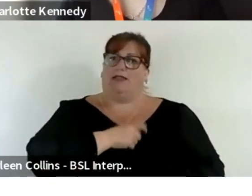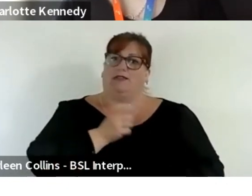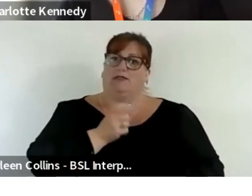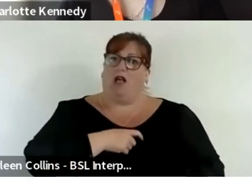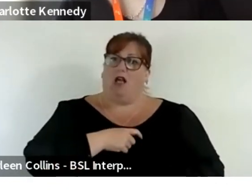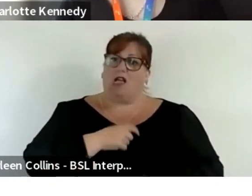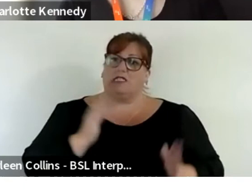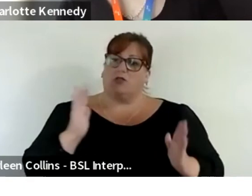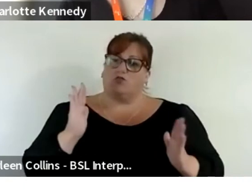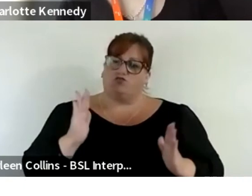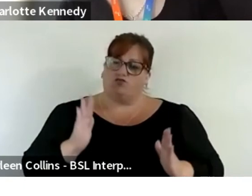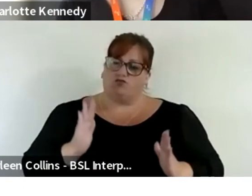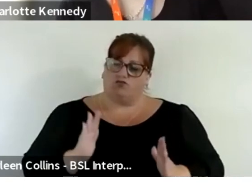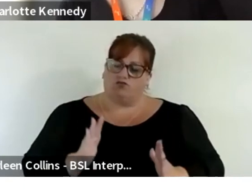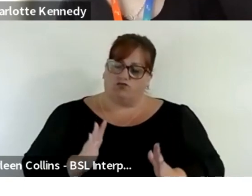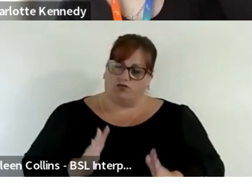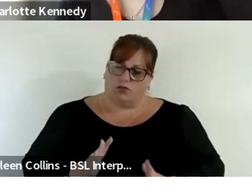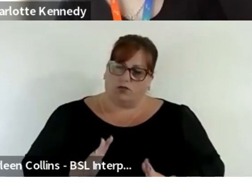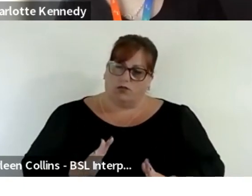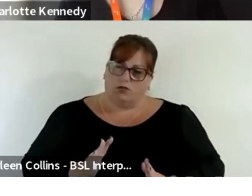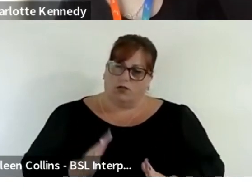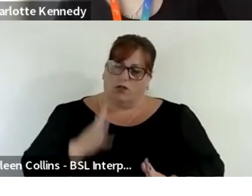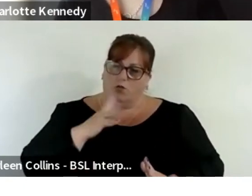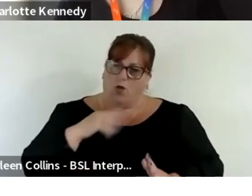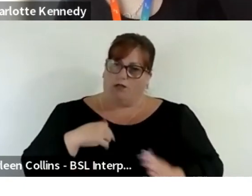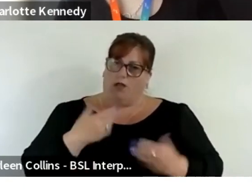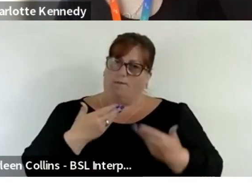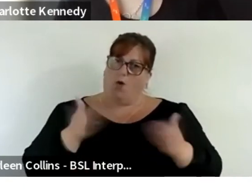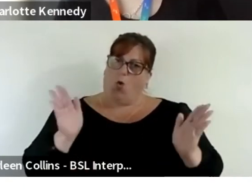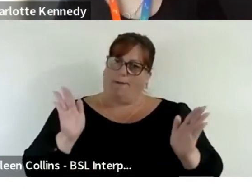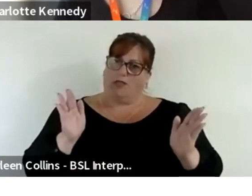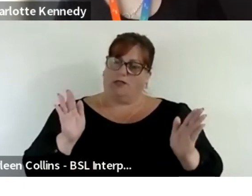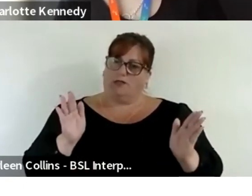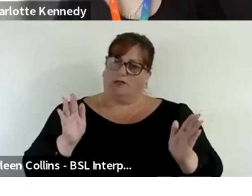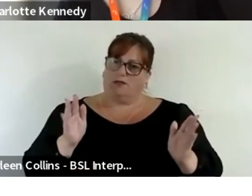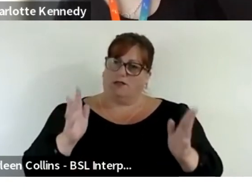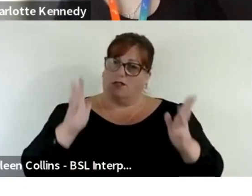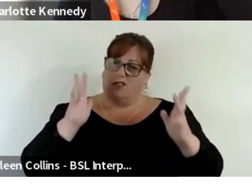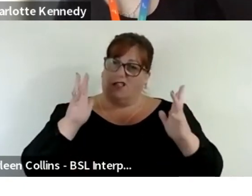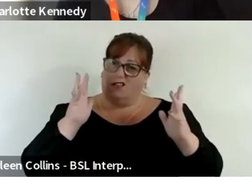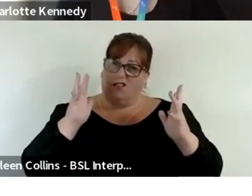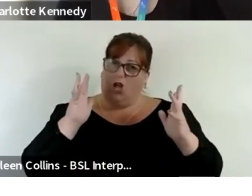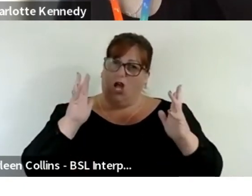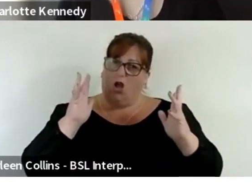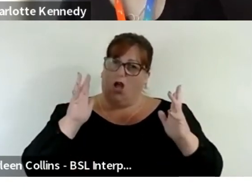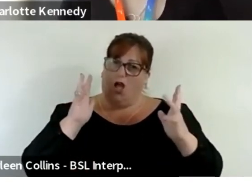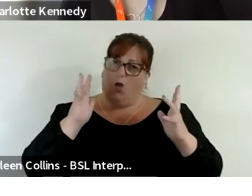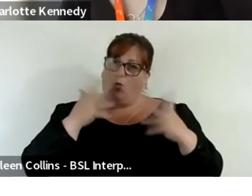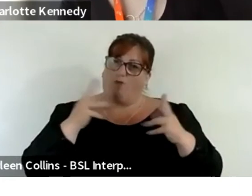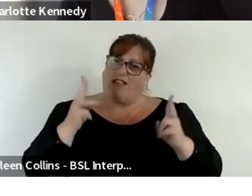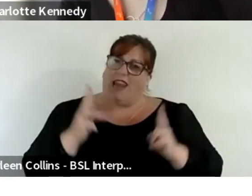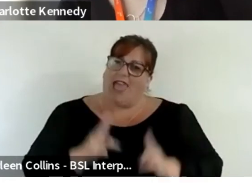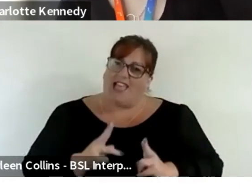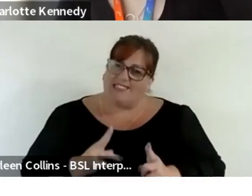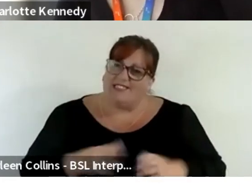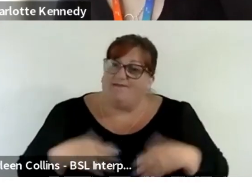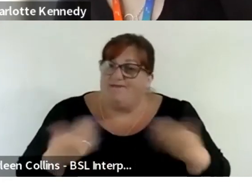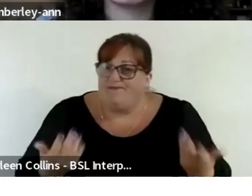I'm not as worried about how neuro typical I appear. just.